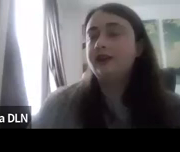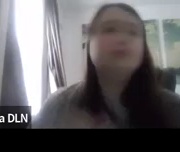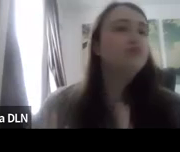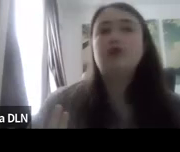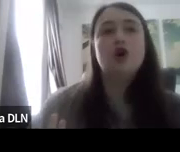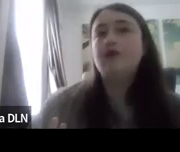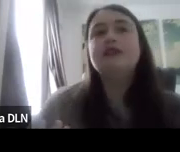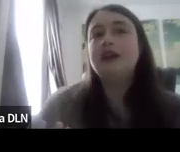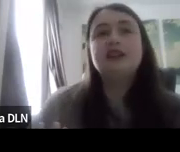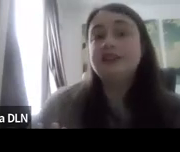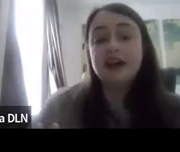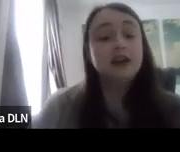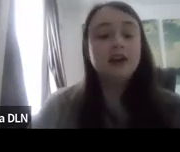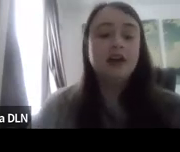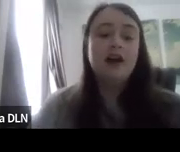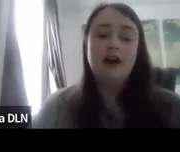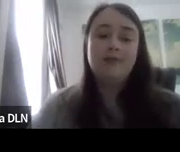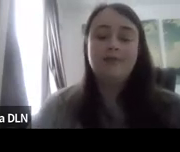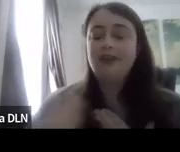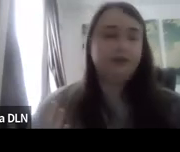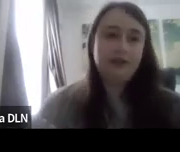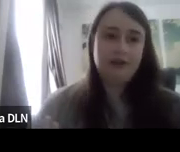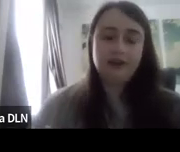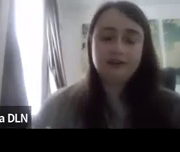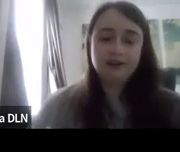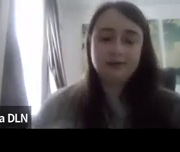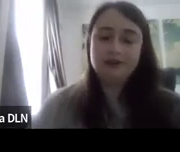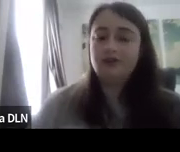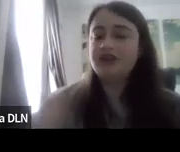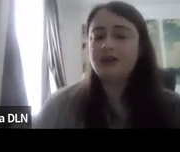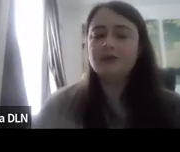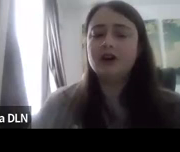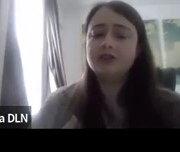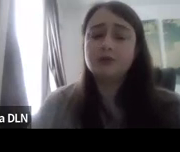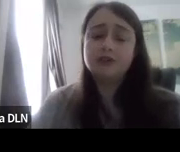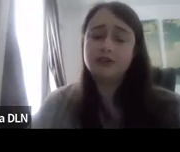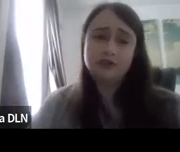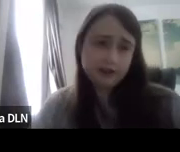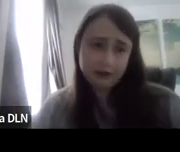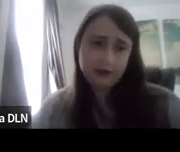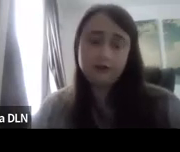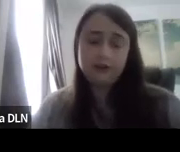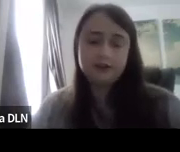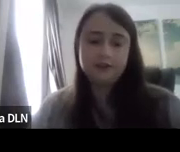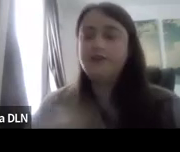like COVID is here to stay. It's not inauthentic because if a GP was asked these questions directly by the university,